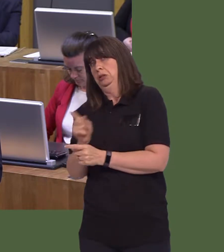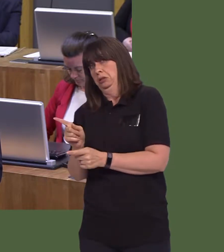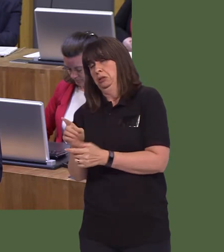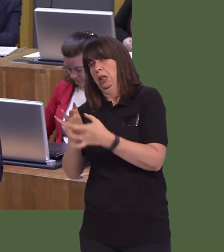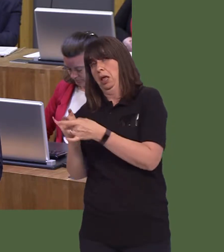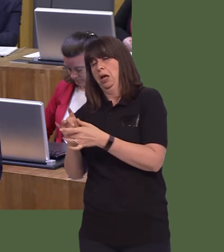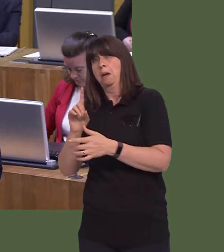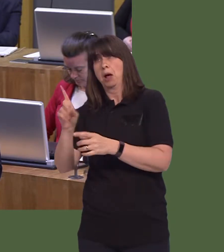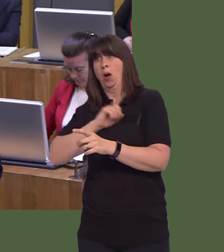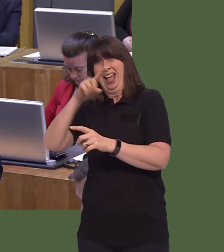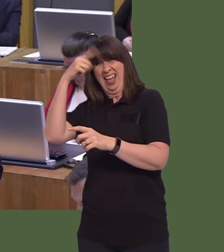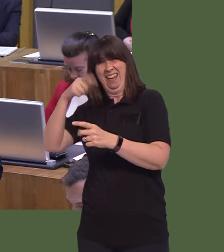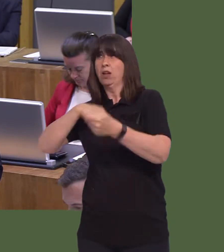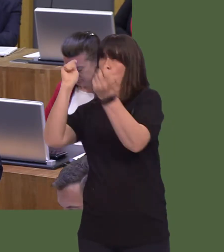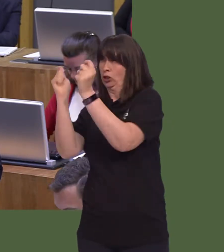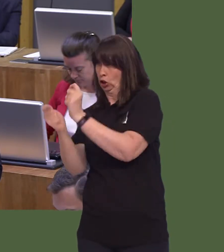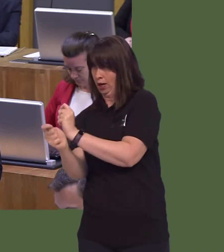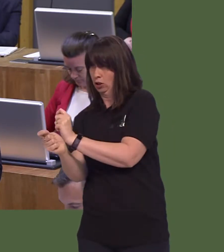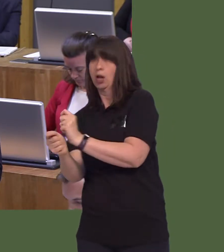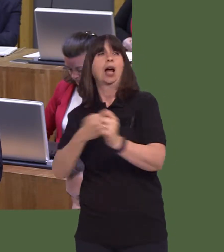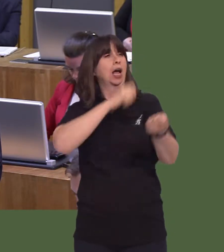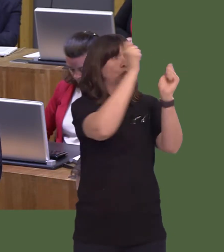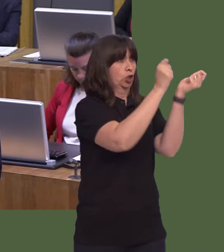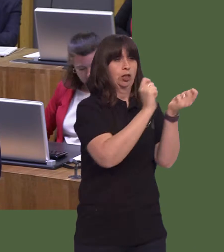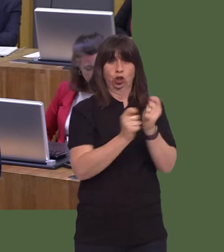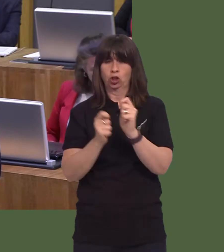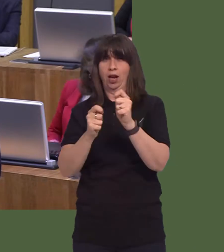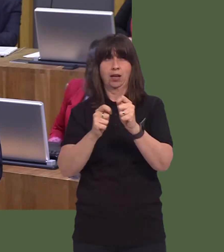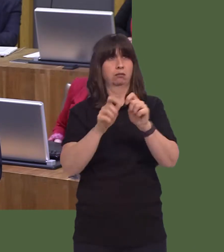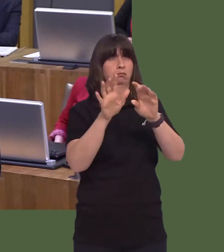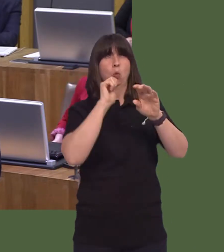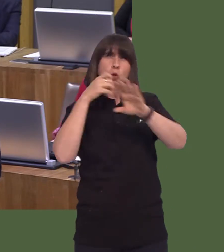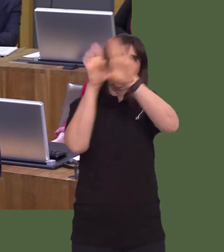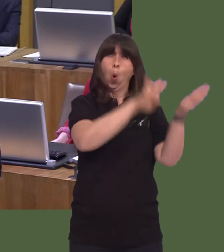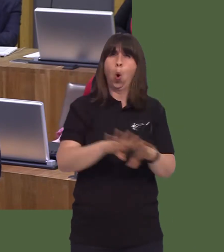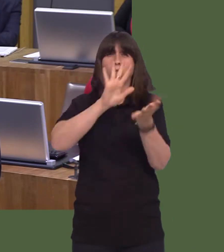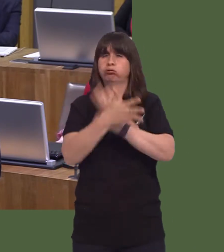in other wards and other hospitals across north Wales as well. That it is a factor is something to consider.